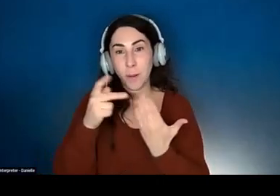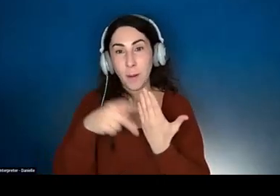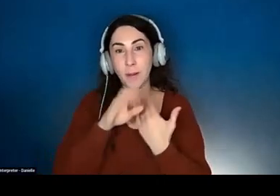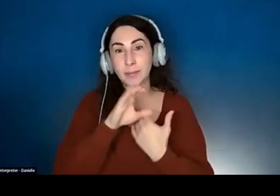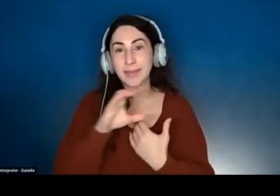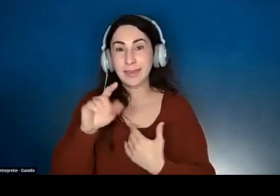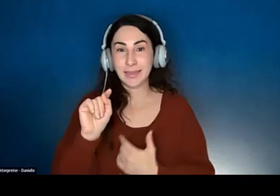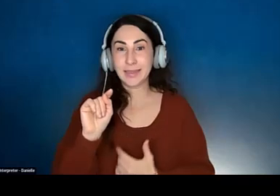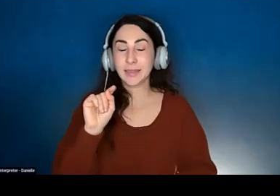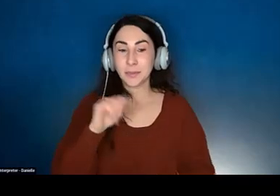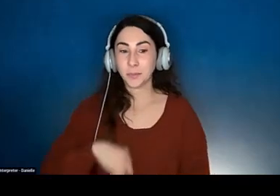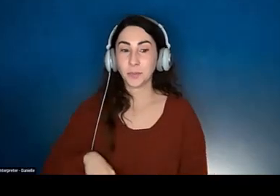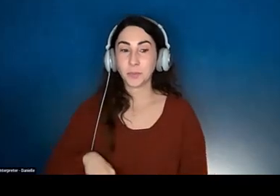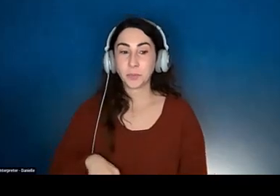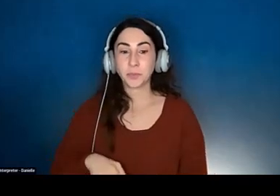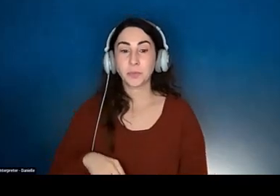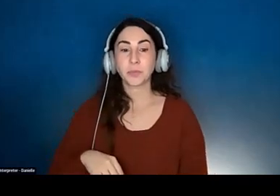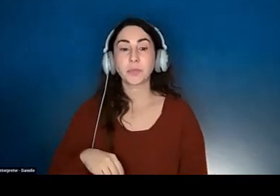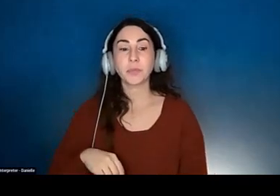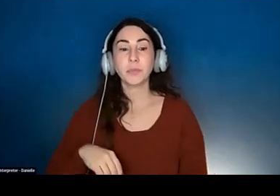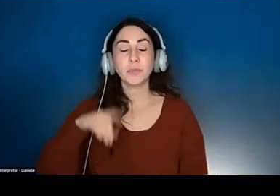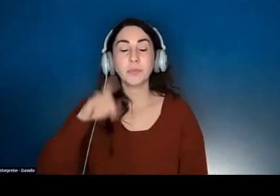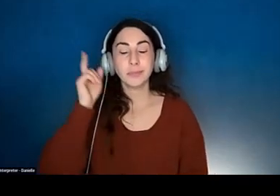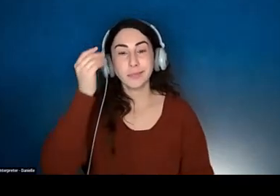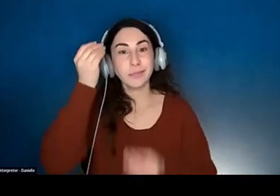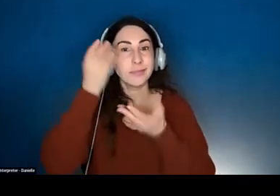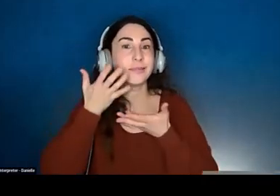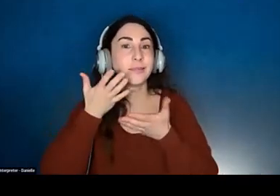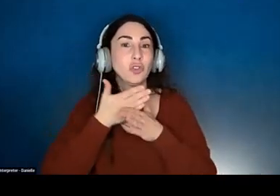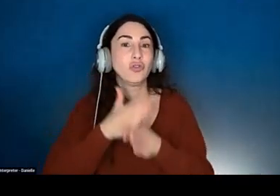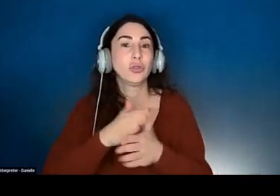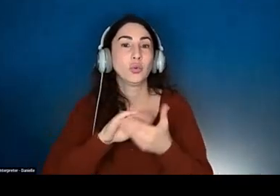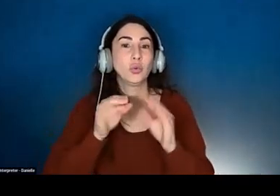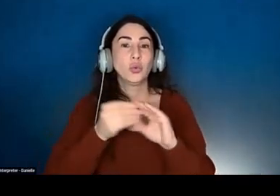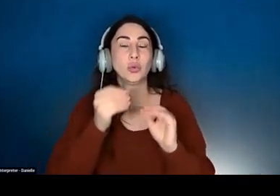They told us about Maria, who was age